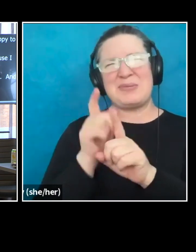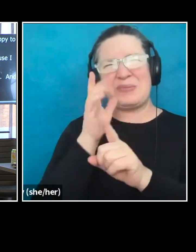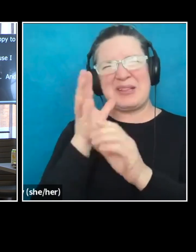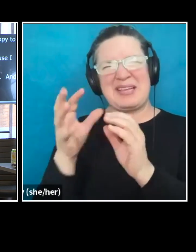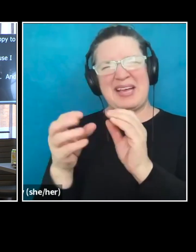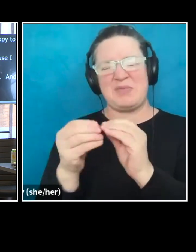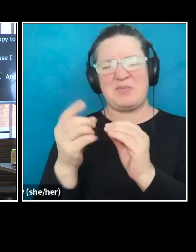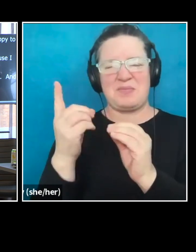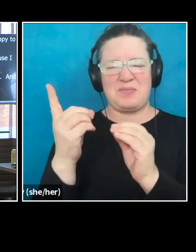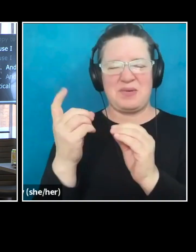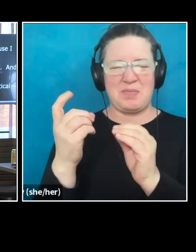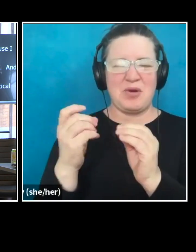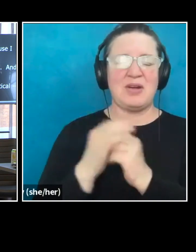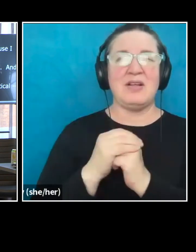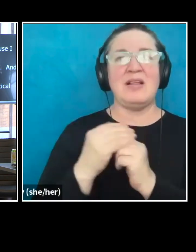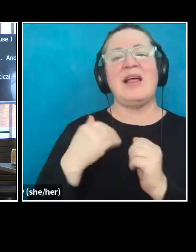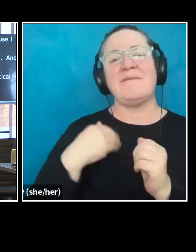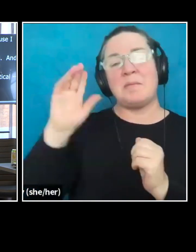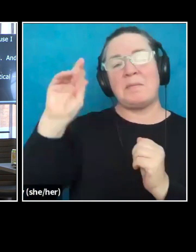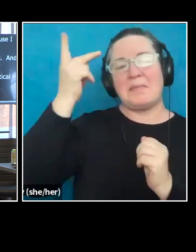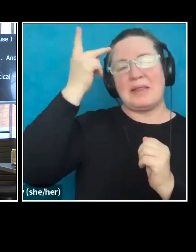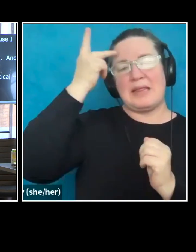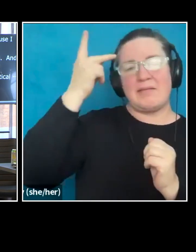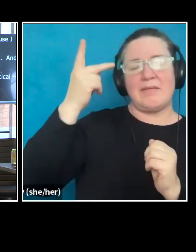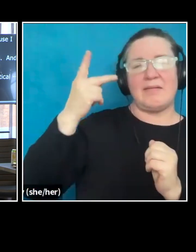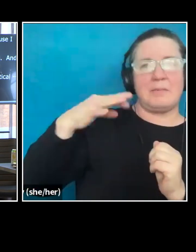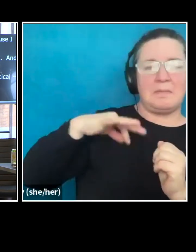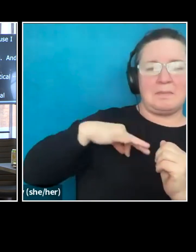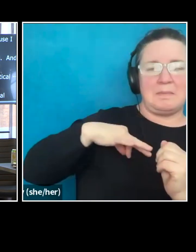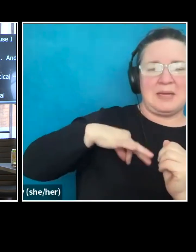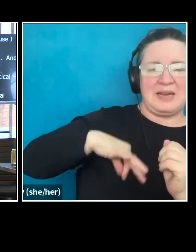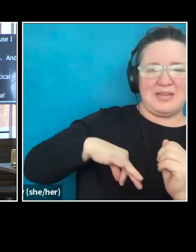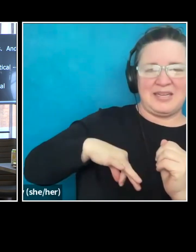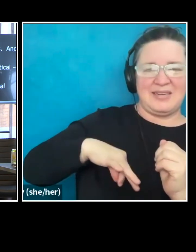There's like a political advantage to um not having it just be people with a lot